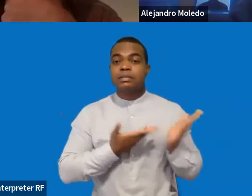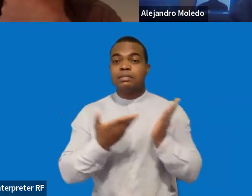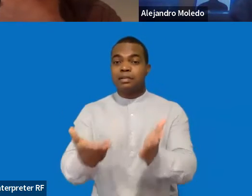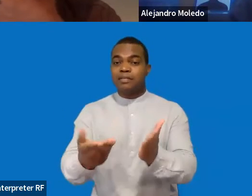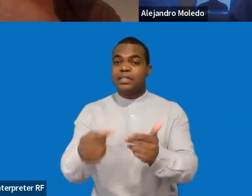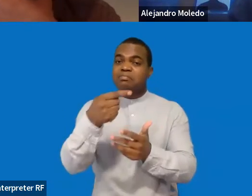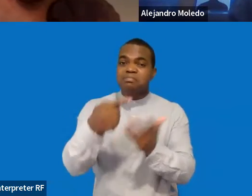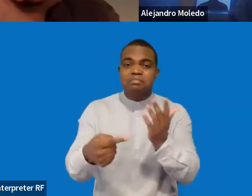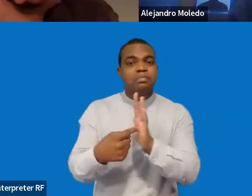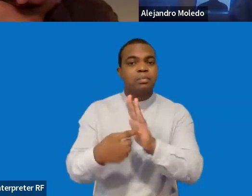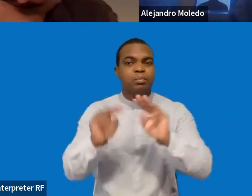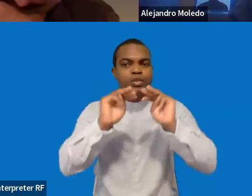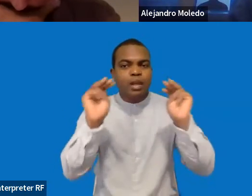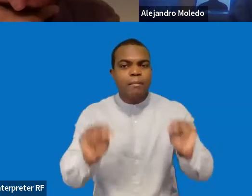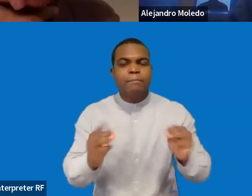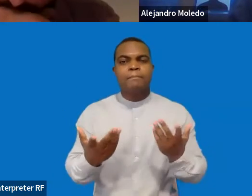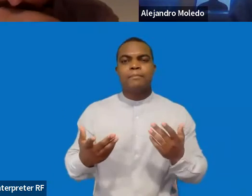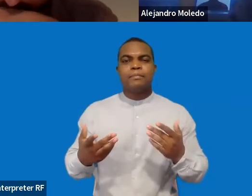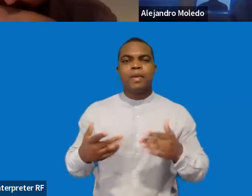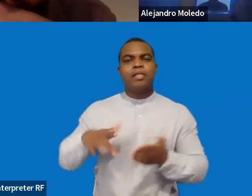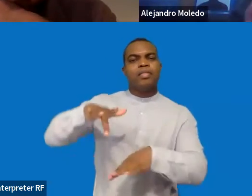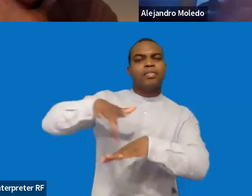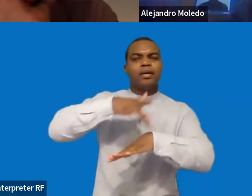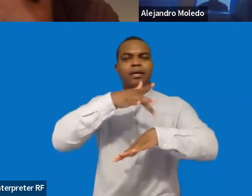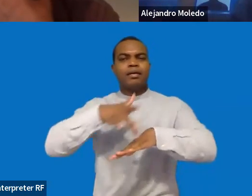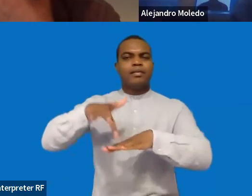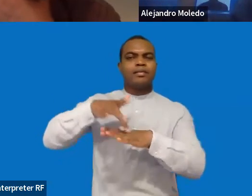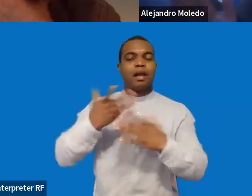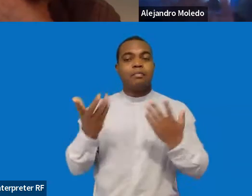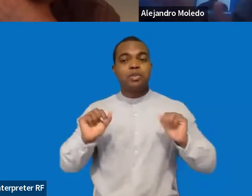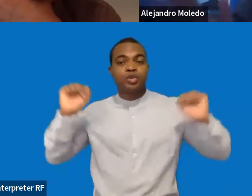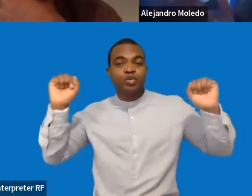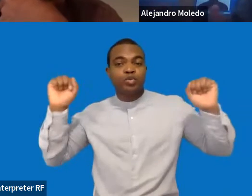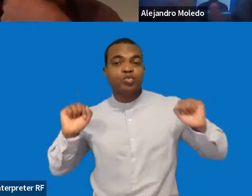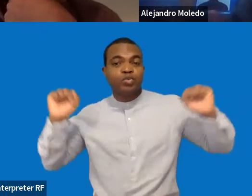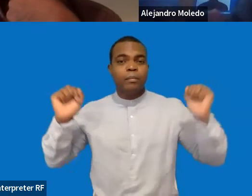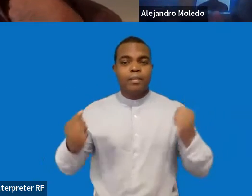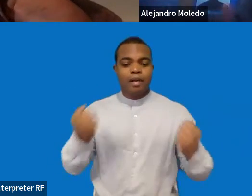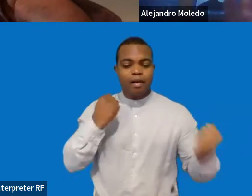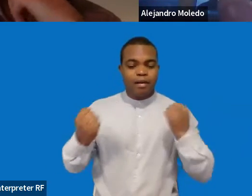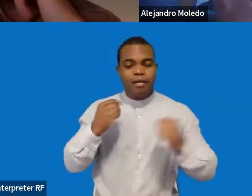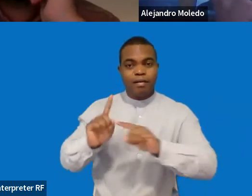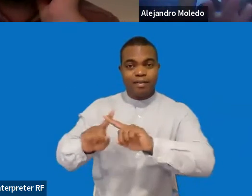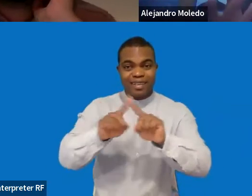the disability card as a prove of disability. This is not the case with what we have now on the table.